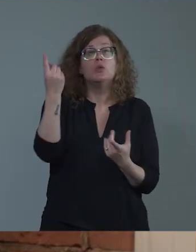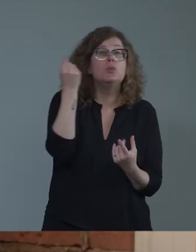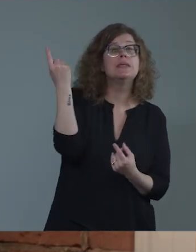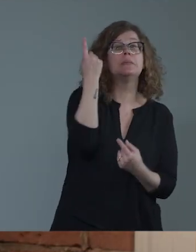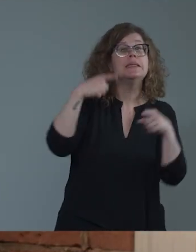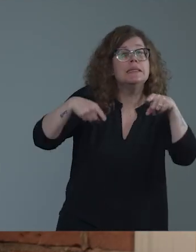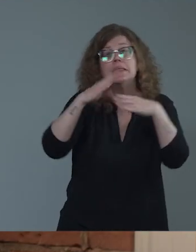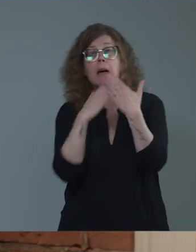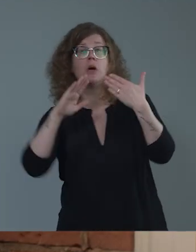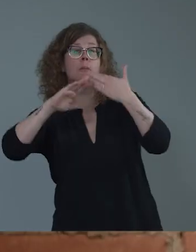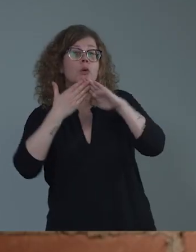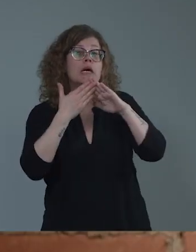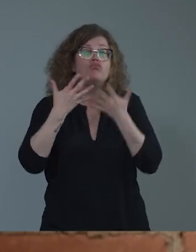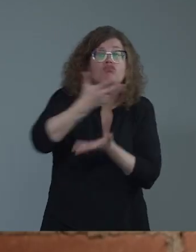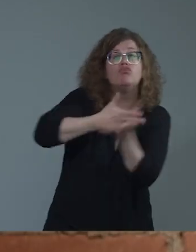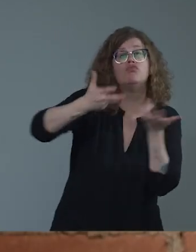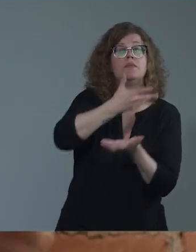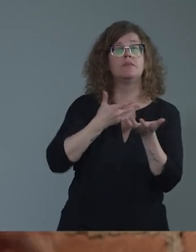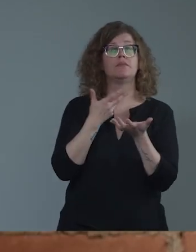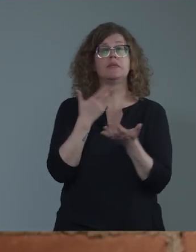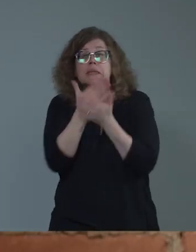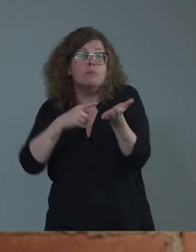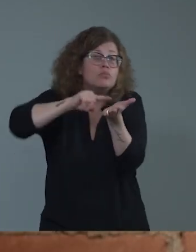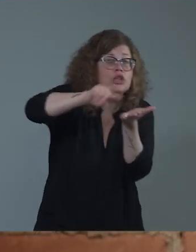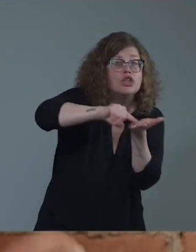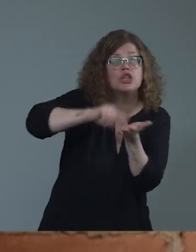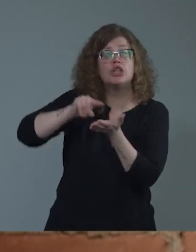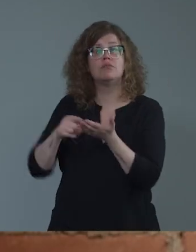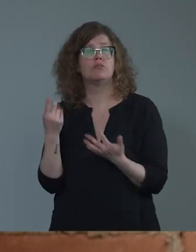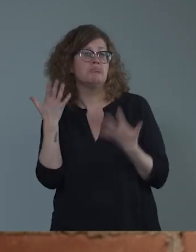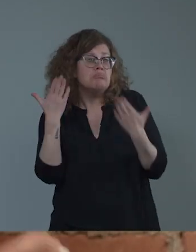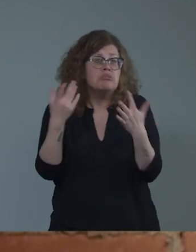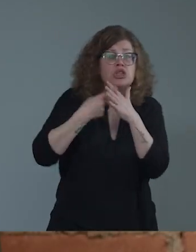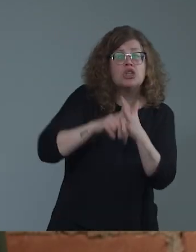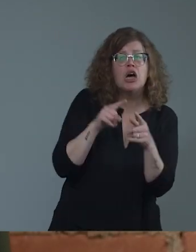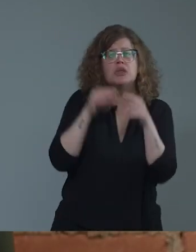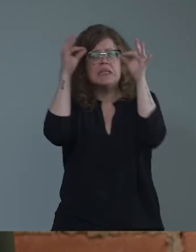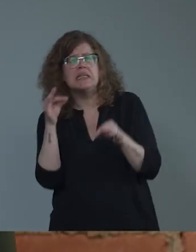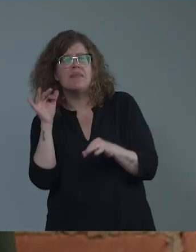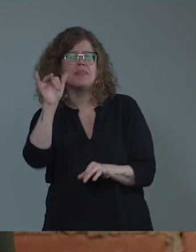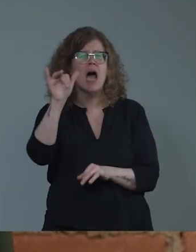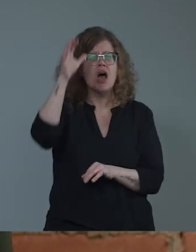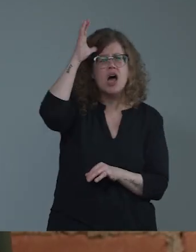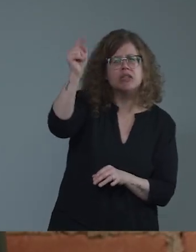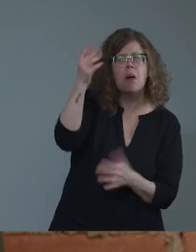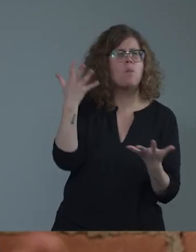They're doing some research. They're starting to design their concept for the community and the way that art is going to exist in the community.